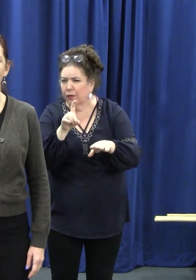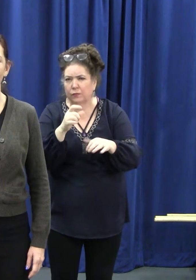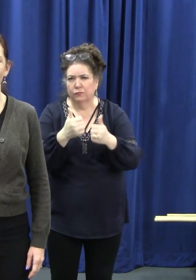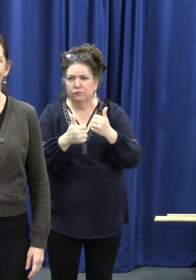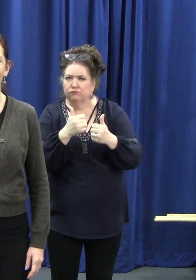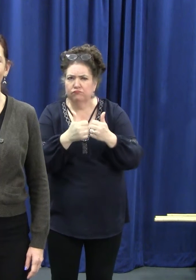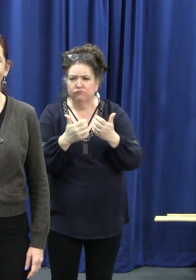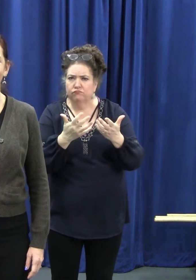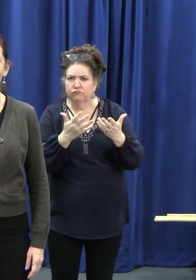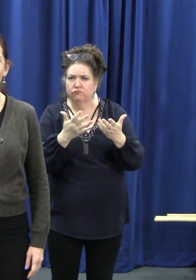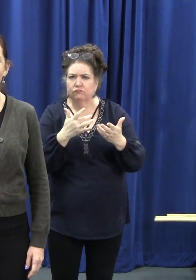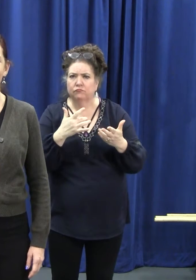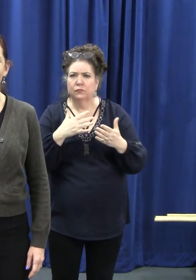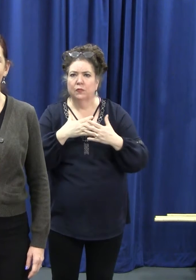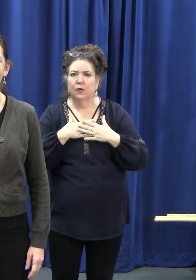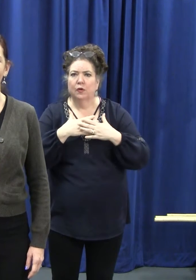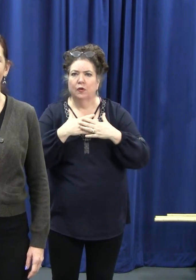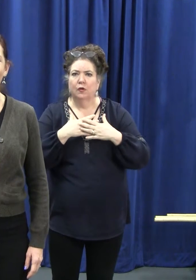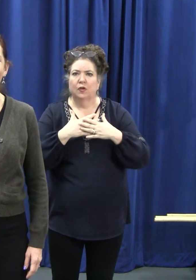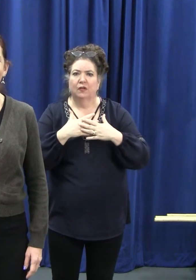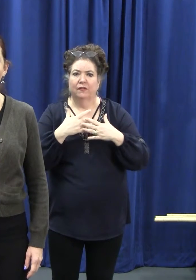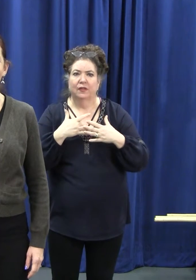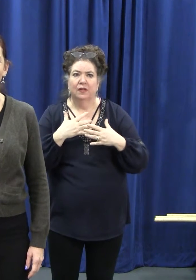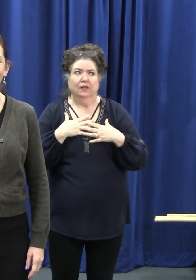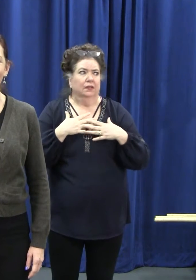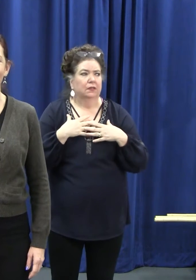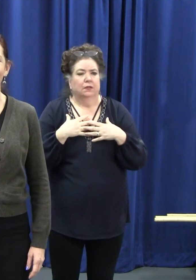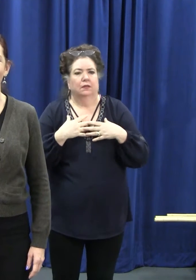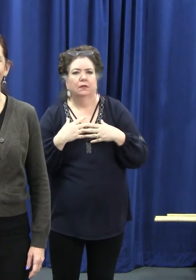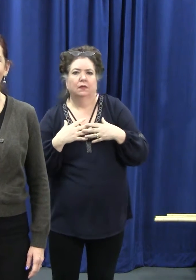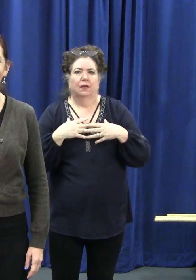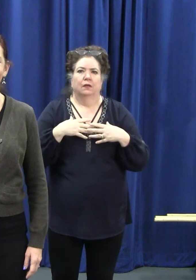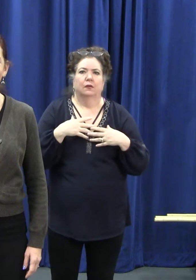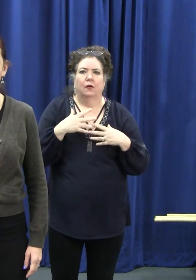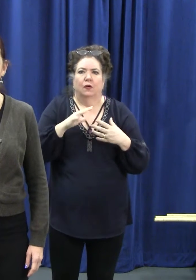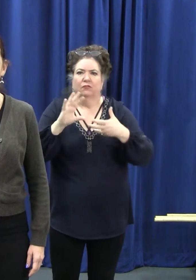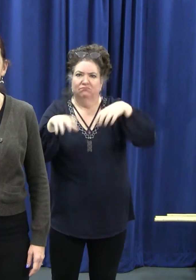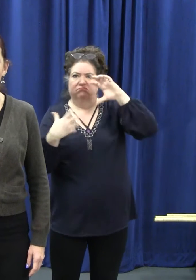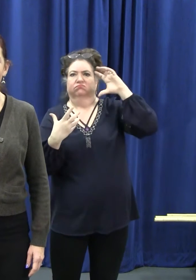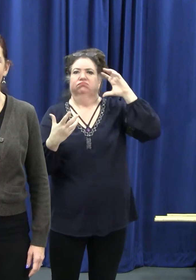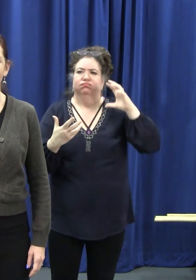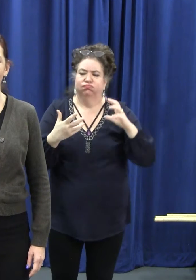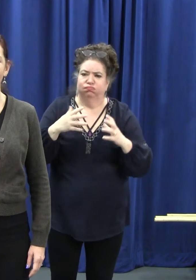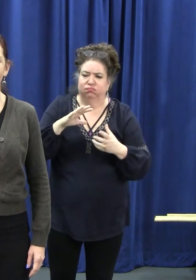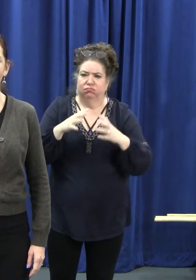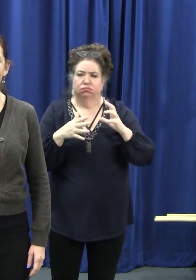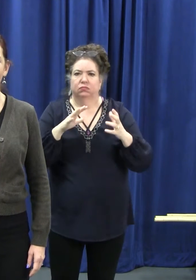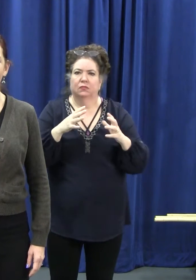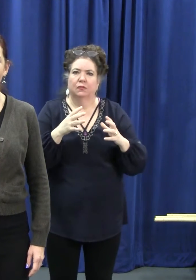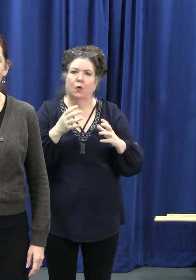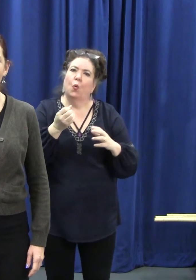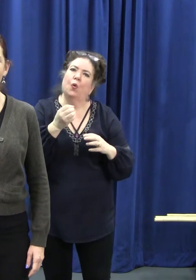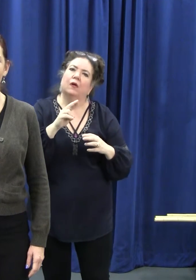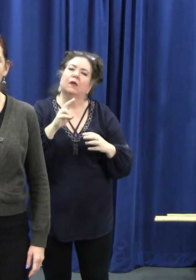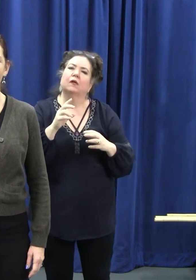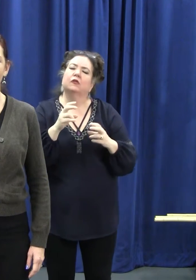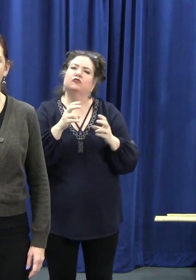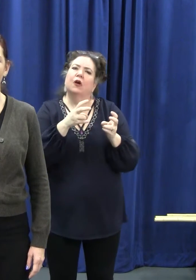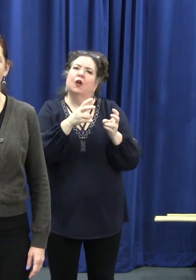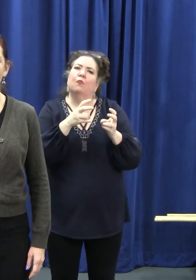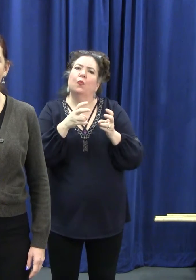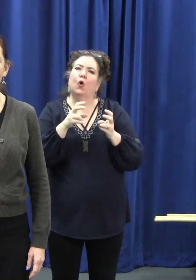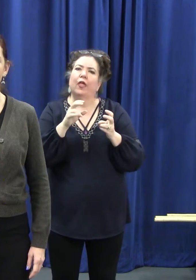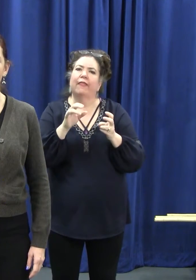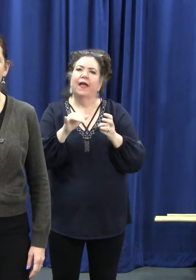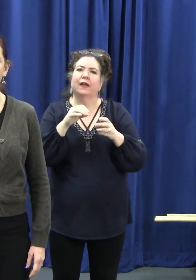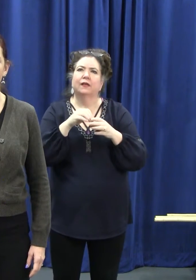Is your breath feeling disorganized or chaotic? And can you bring that to an awareness of